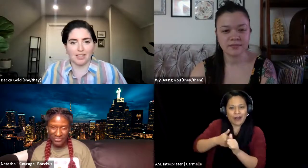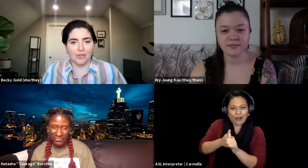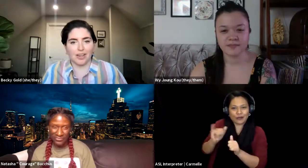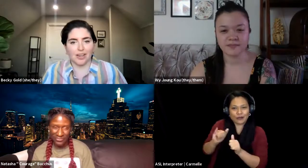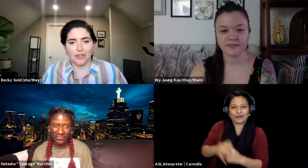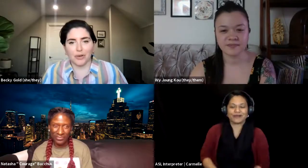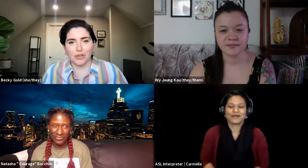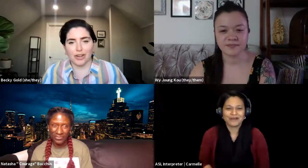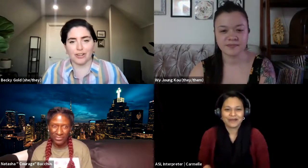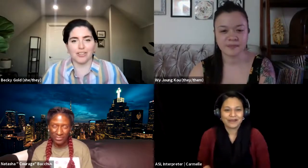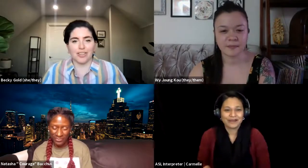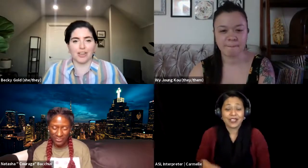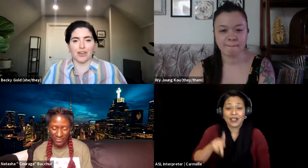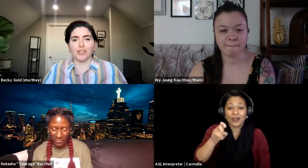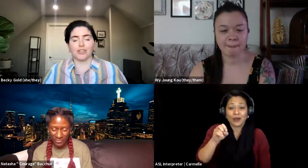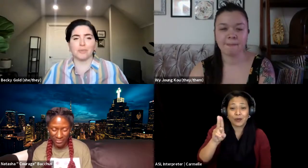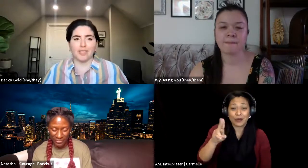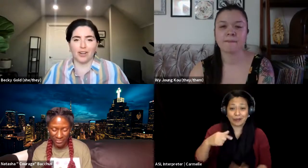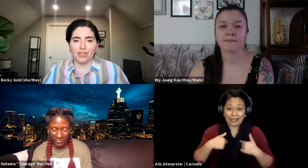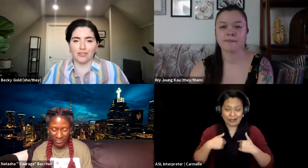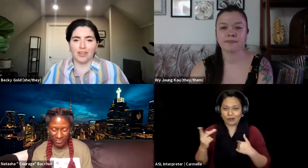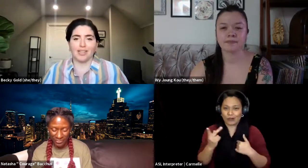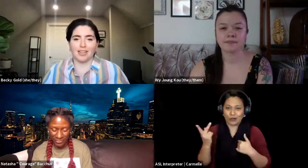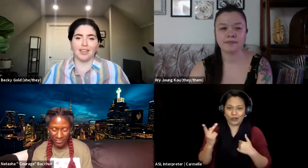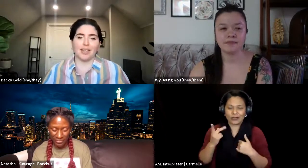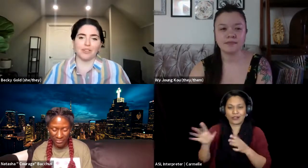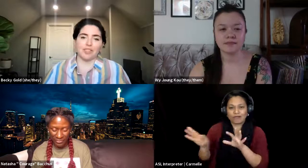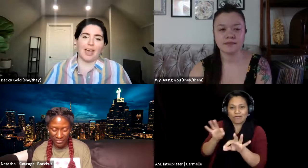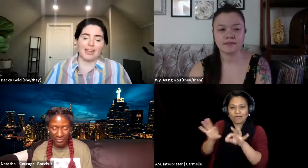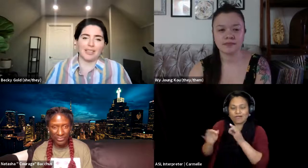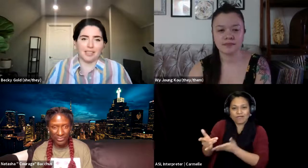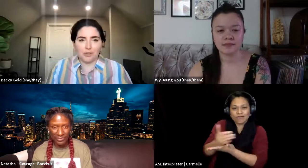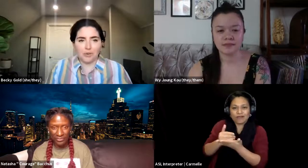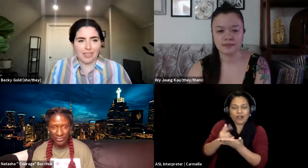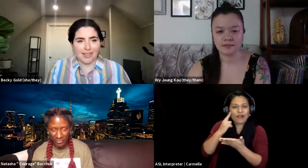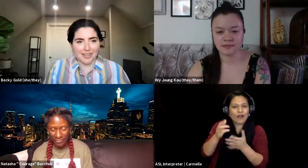Kou and i are the co-curators of unscripted: cultivating languages of access and storytelling